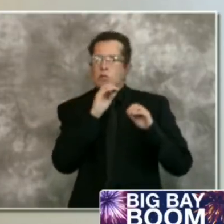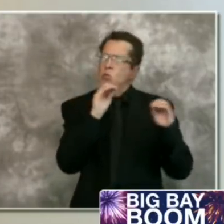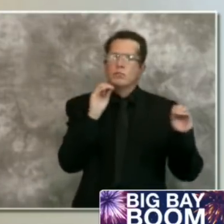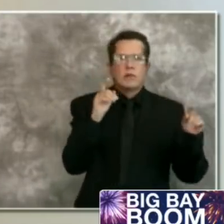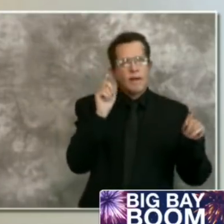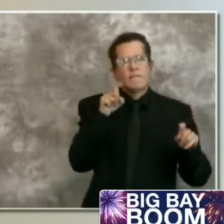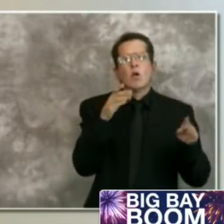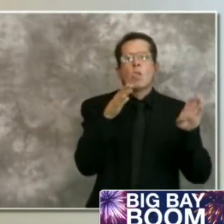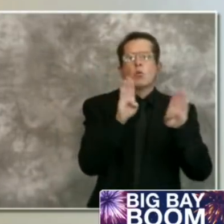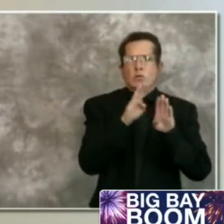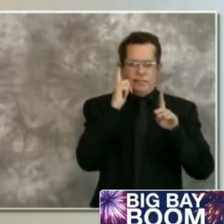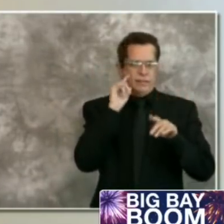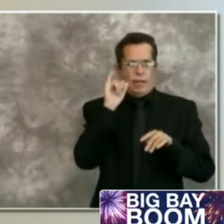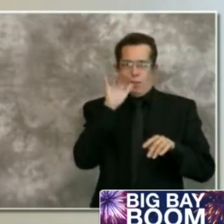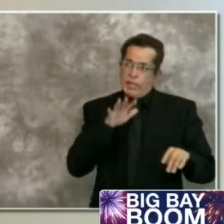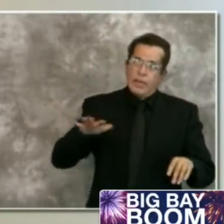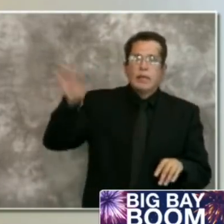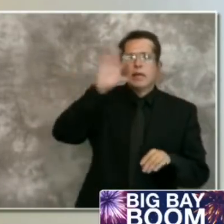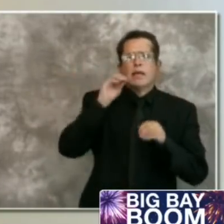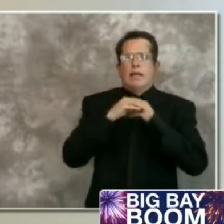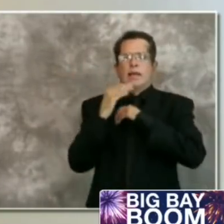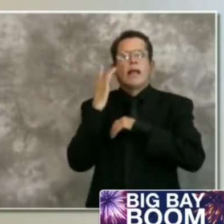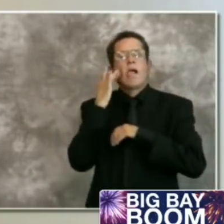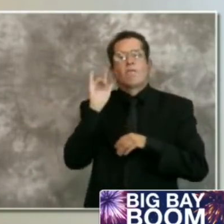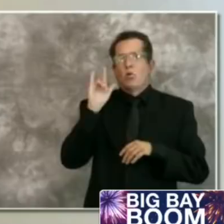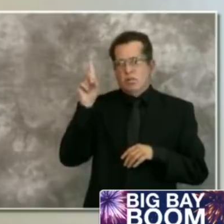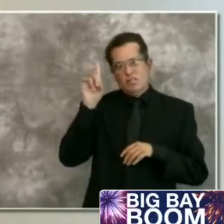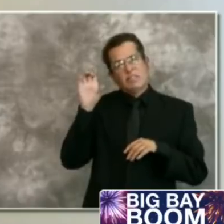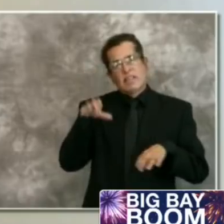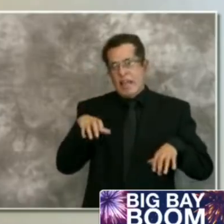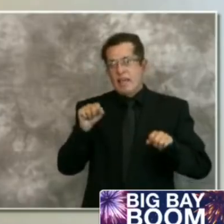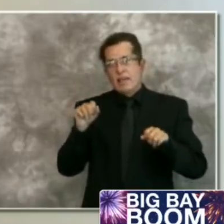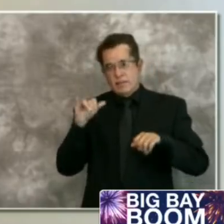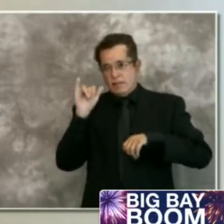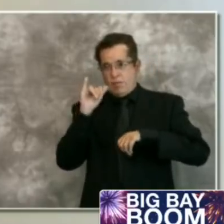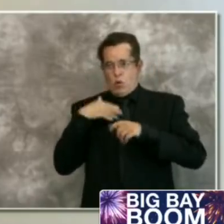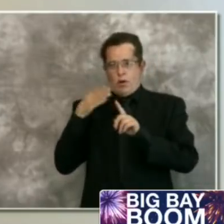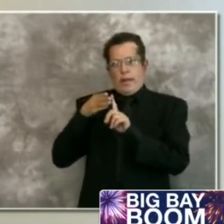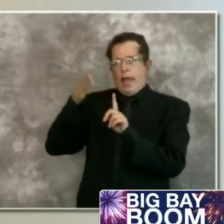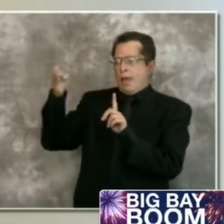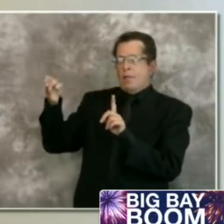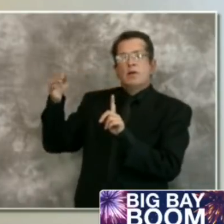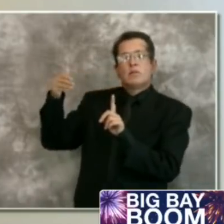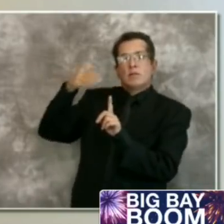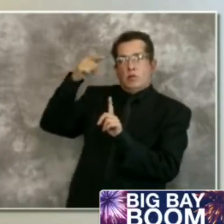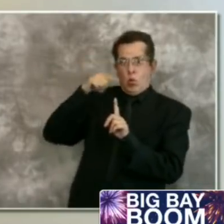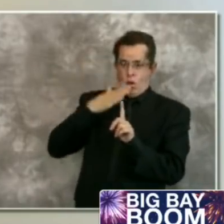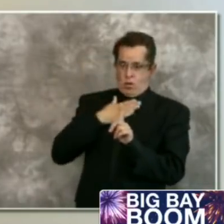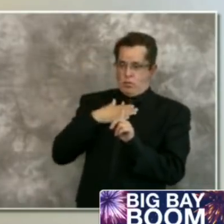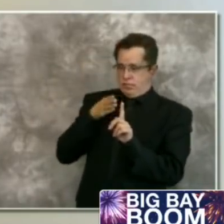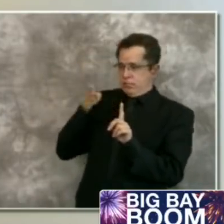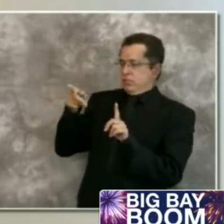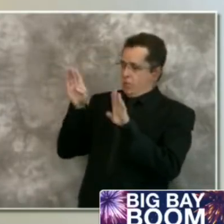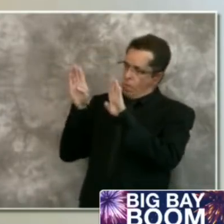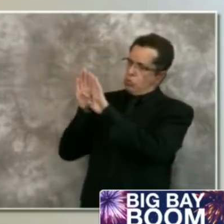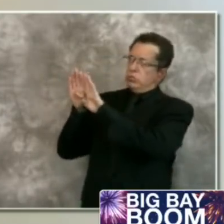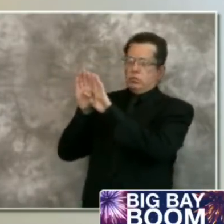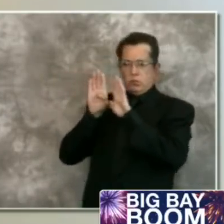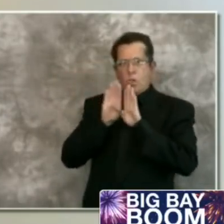DIEGO COUNTY. IF YOU'RE NOT A LIKE TO SERVE IT. OVER THE WEEKEND DID CALIFORNIA COULD BE SOME MORE ACTION FOR A